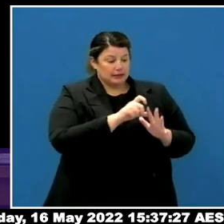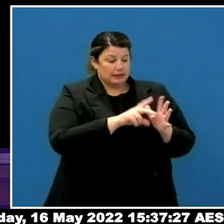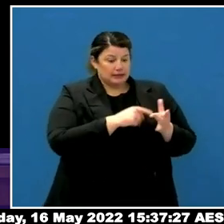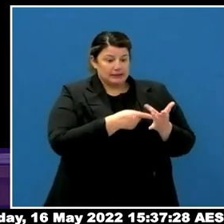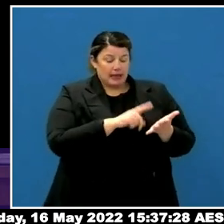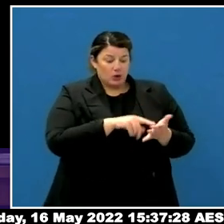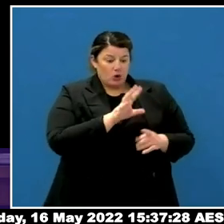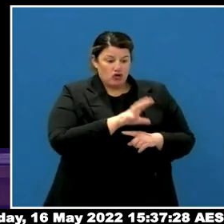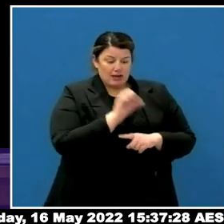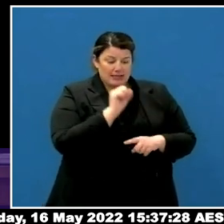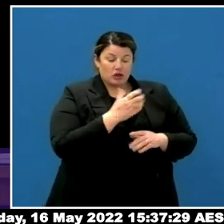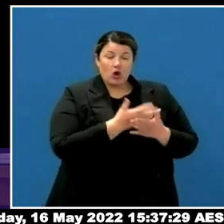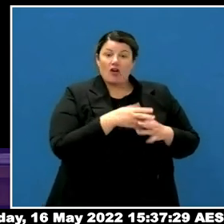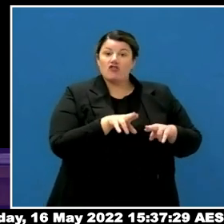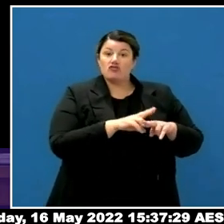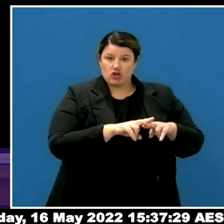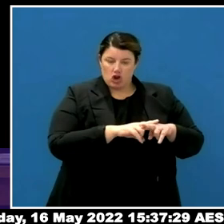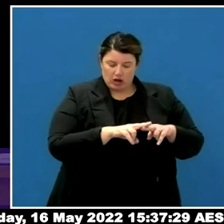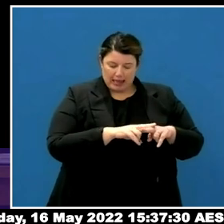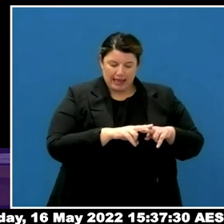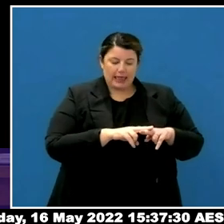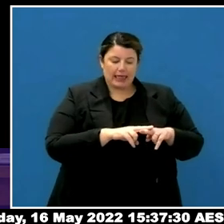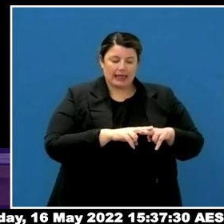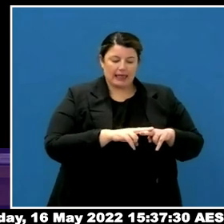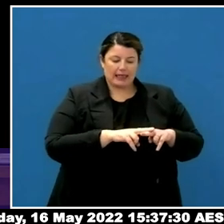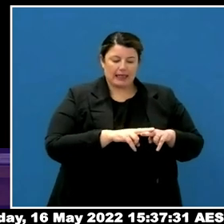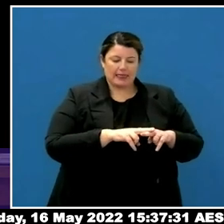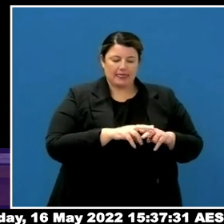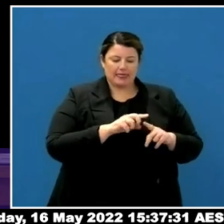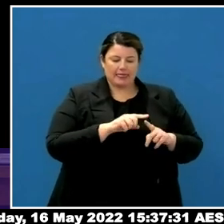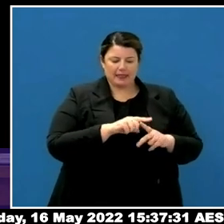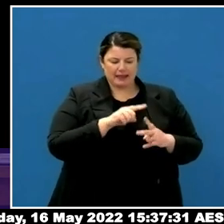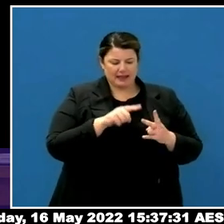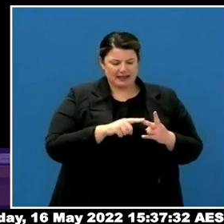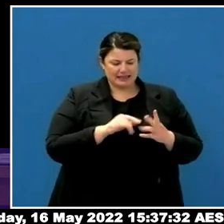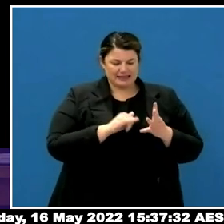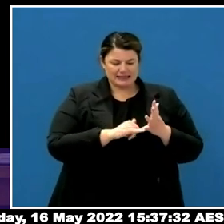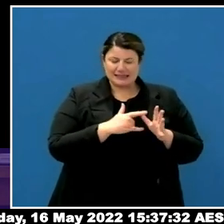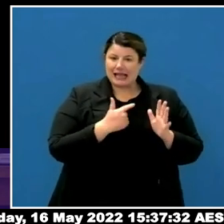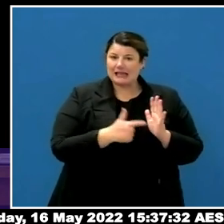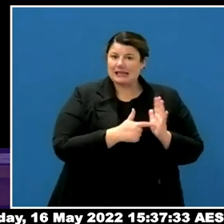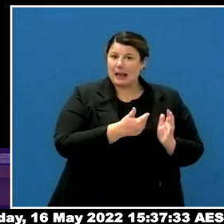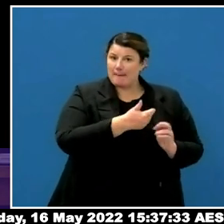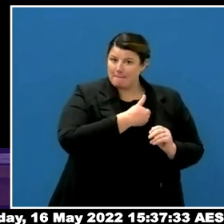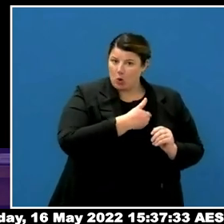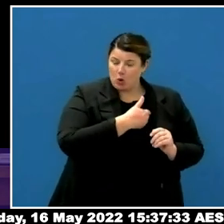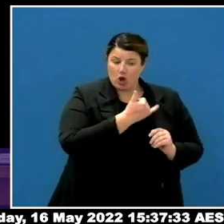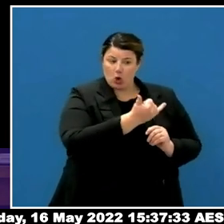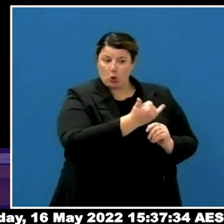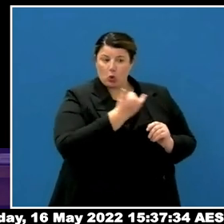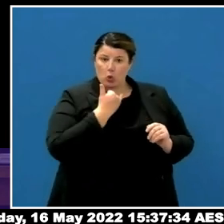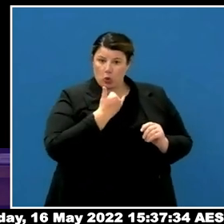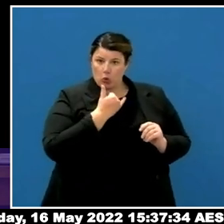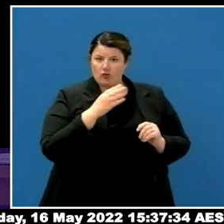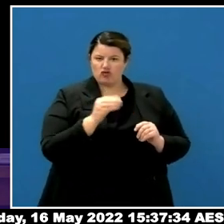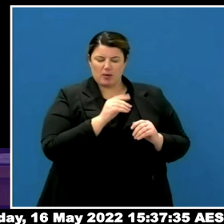believe it was the next - it was Saturday morning I received a call from Steven Herald. And he was CEO at the time of Afford.